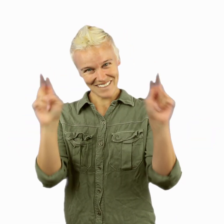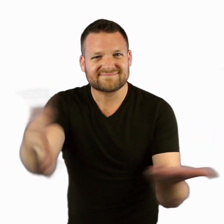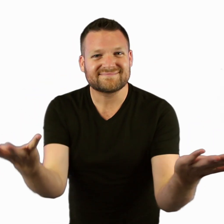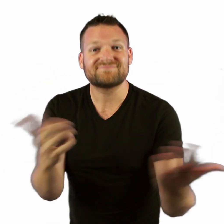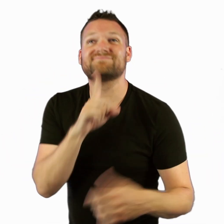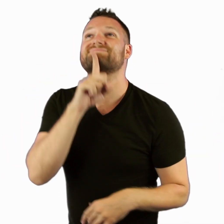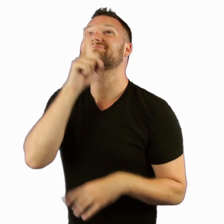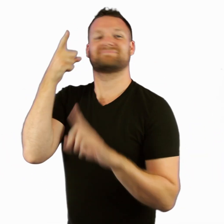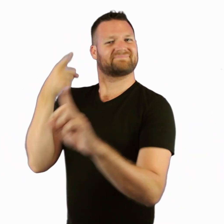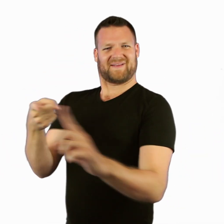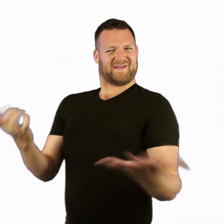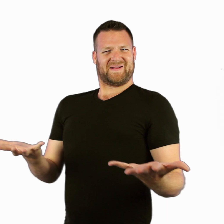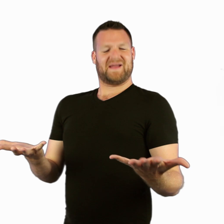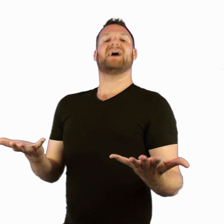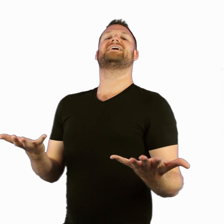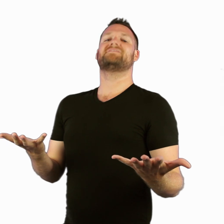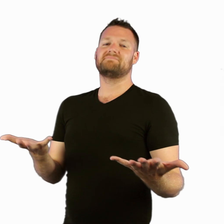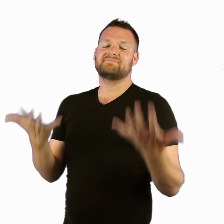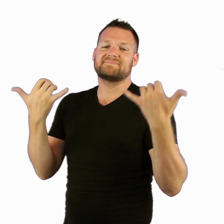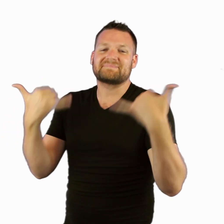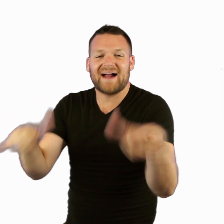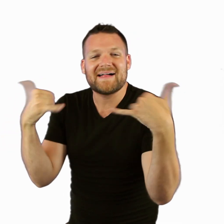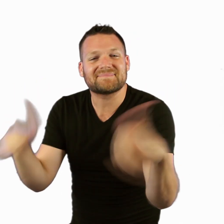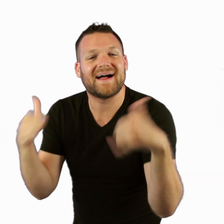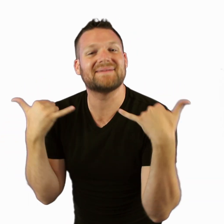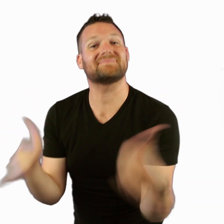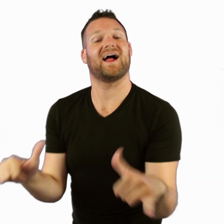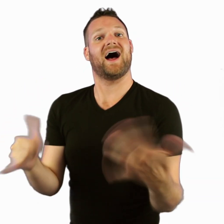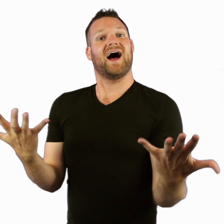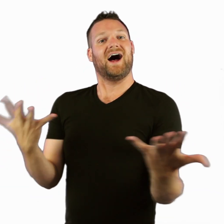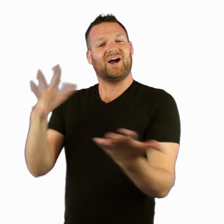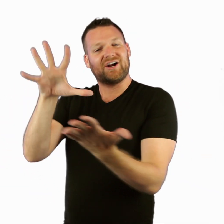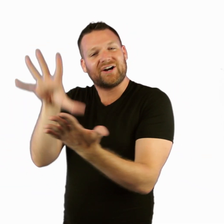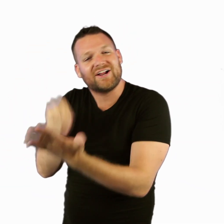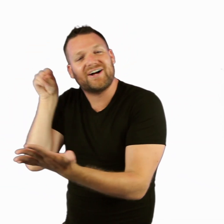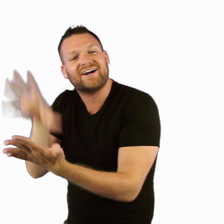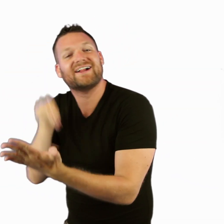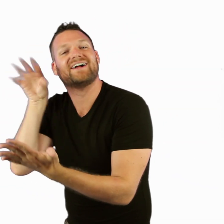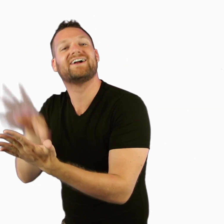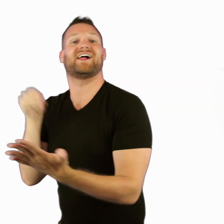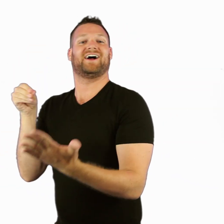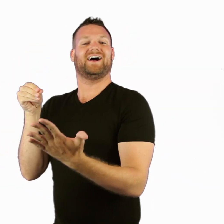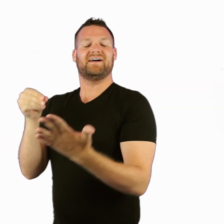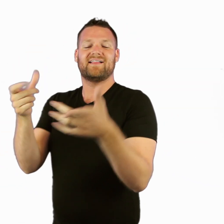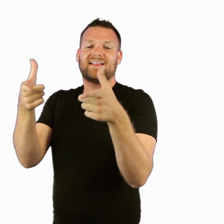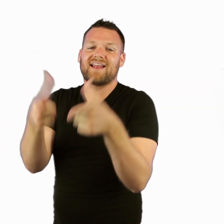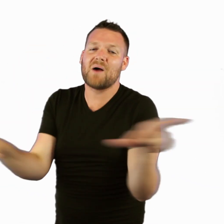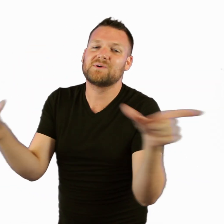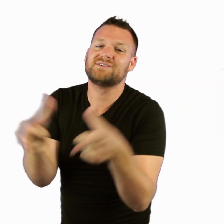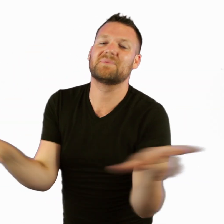We created Hands Land for more people to incorporate the joy of ASL language play into their lives.